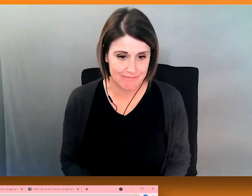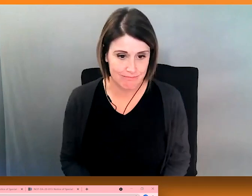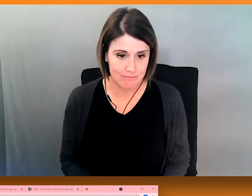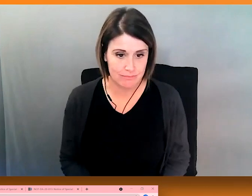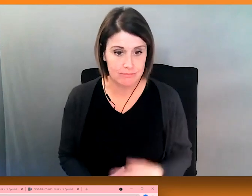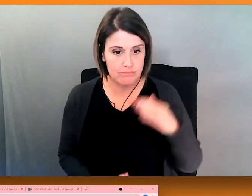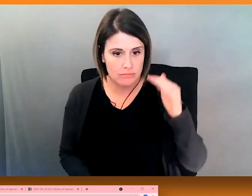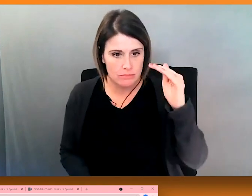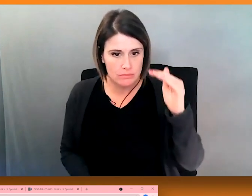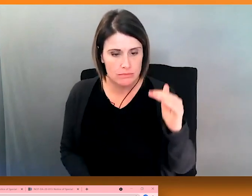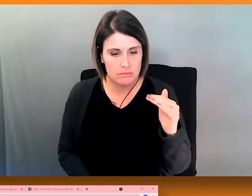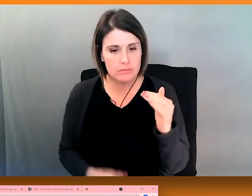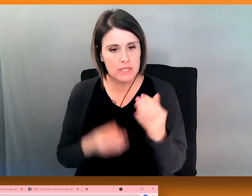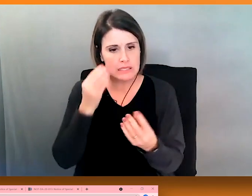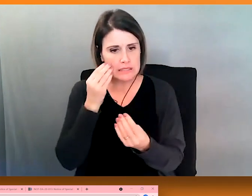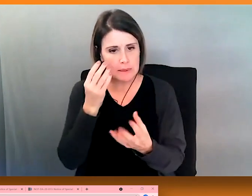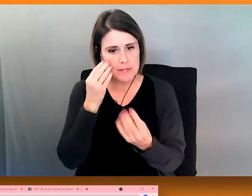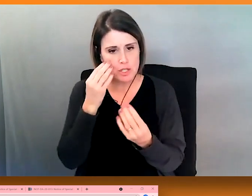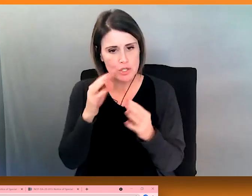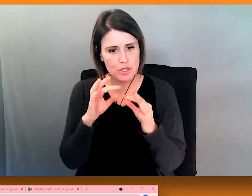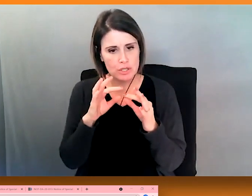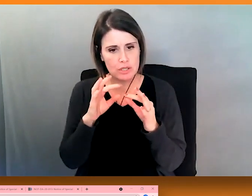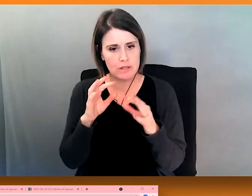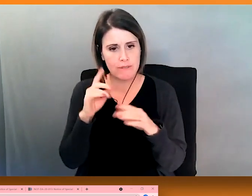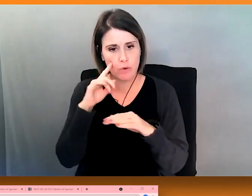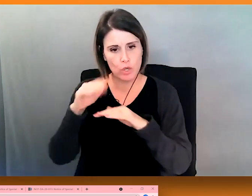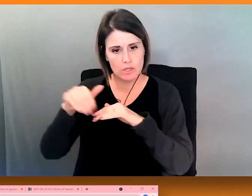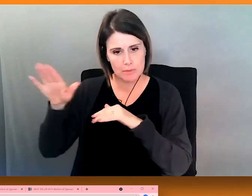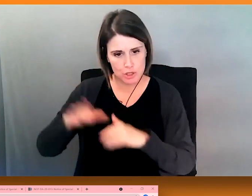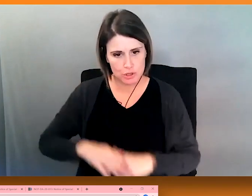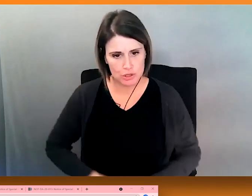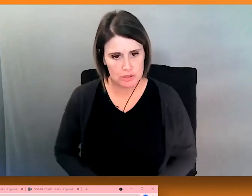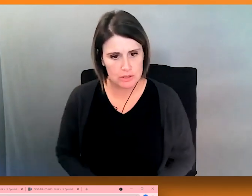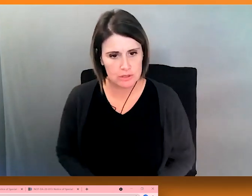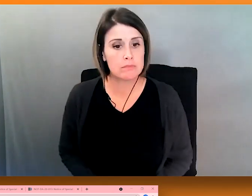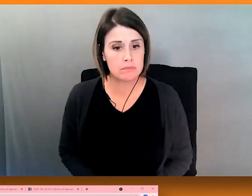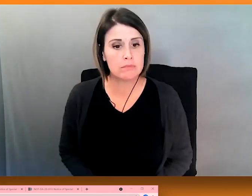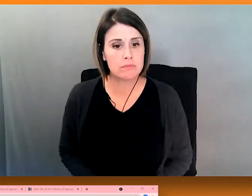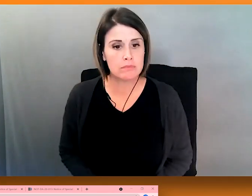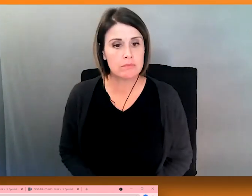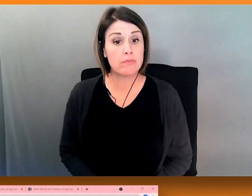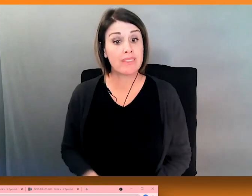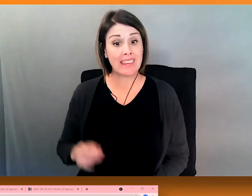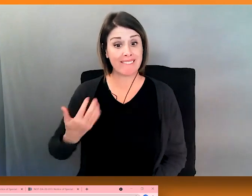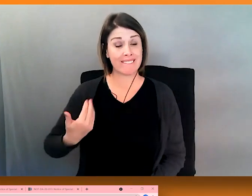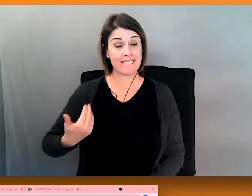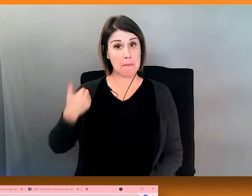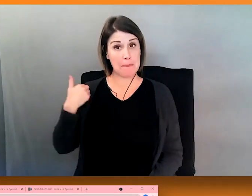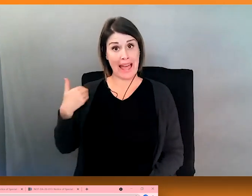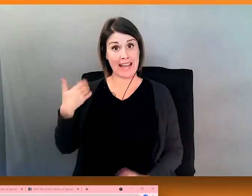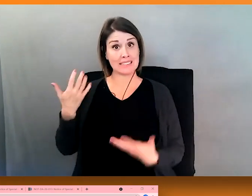Provide some submission information. If there was past awards that were funded